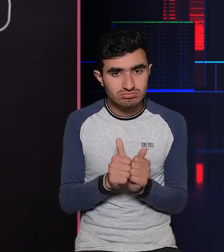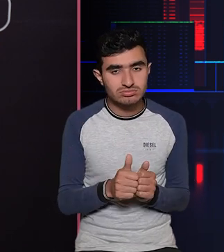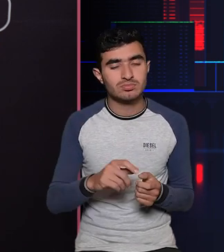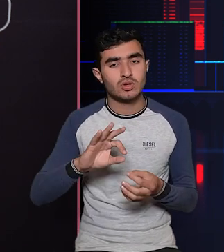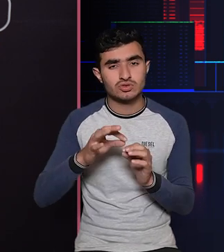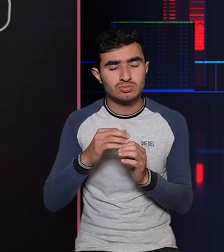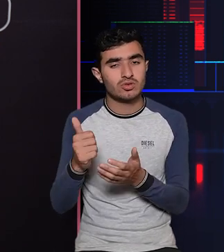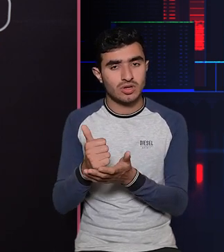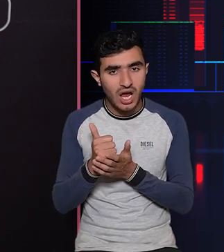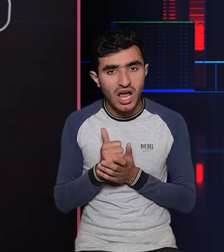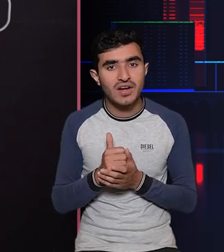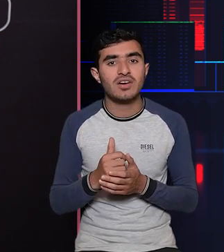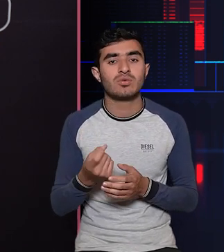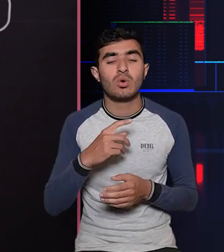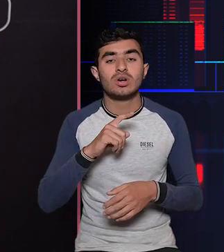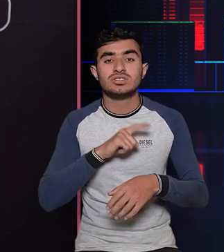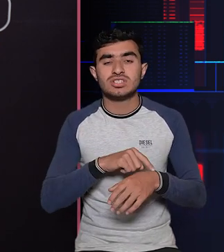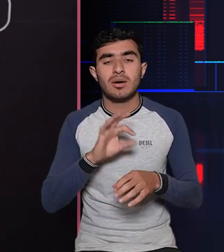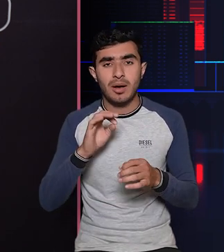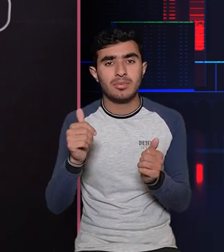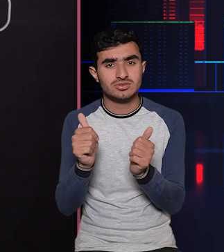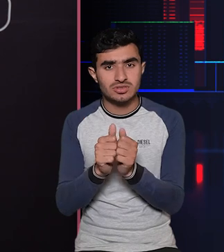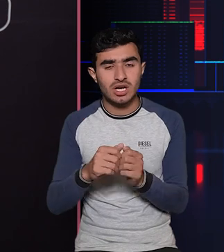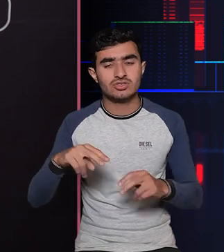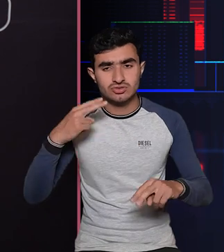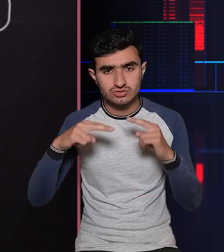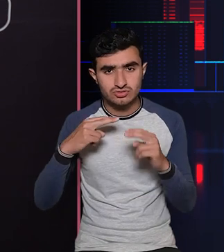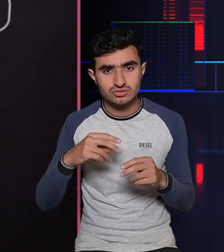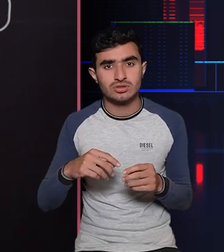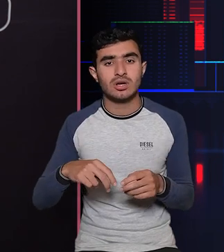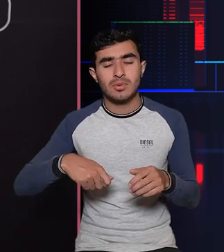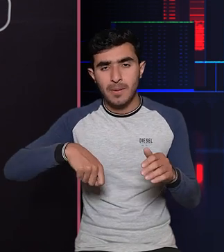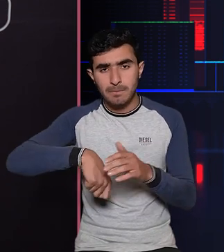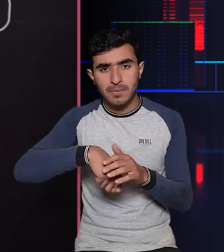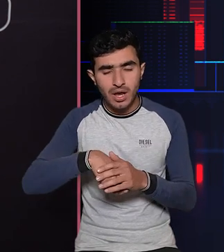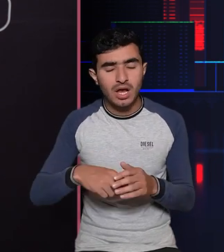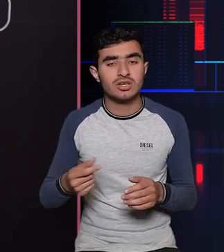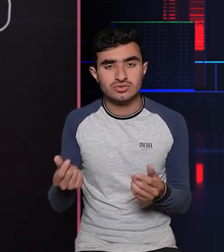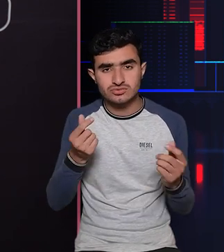For all the time that he gave to me, I want to thank him for that and all those people